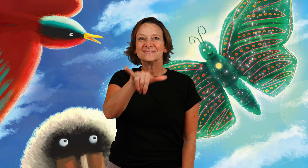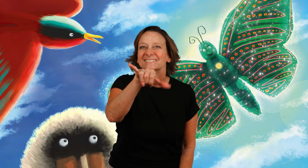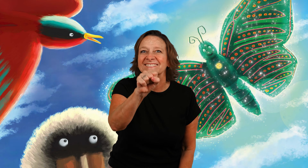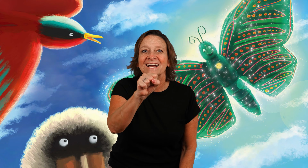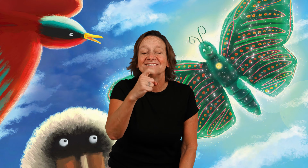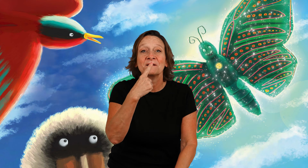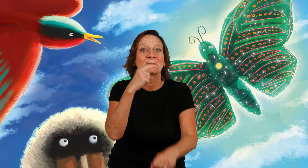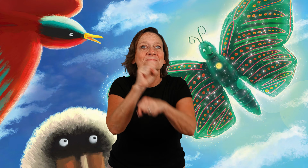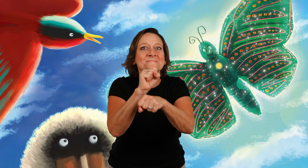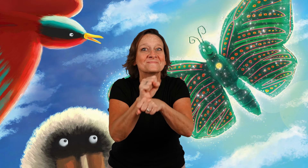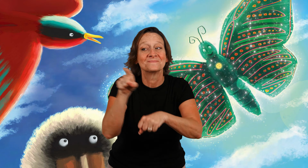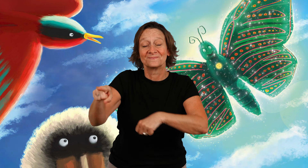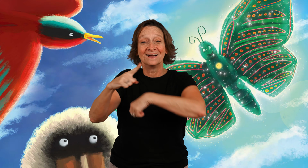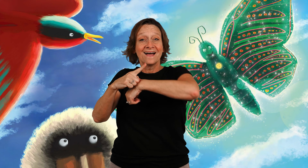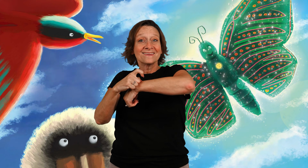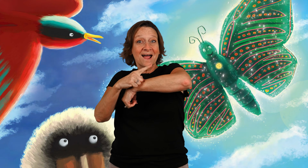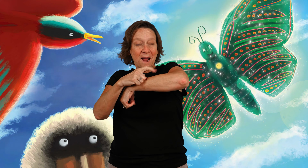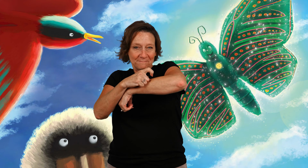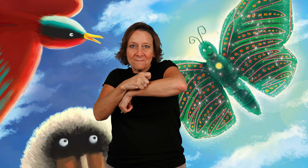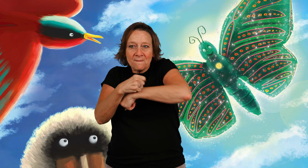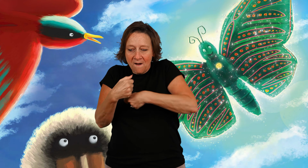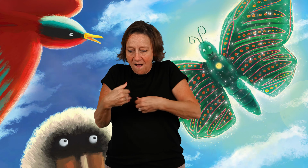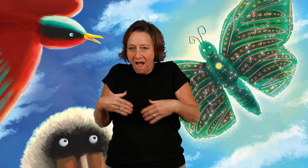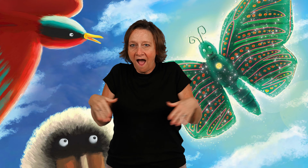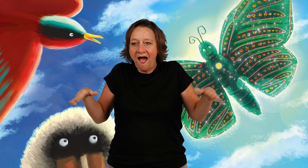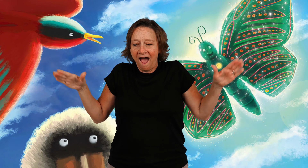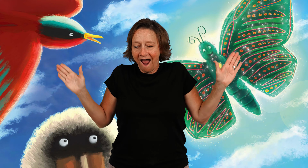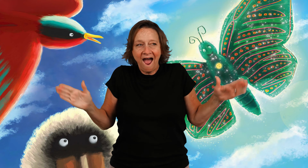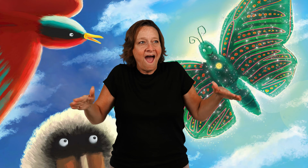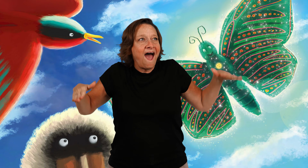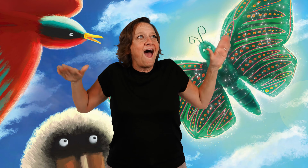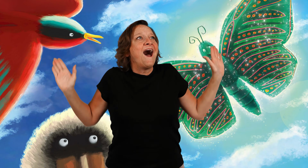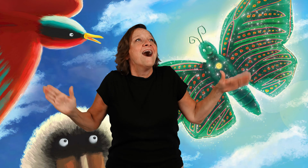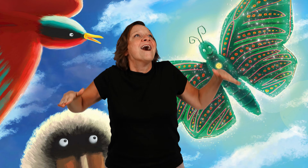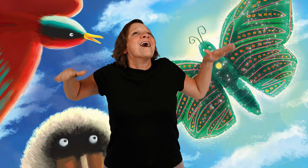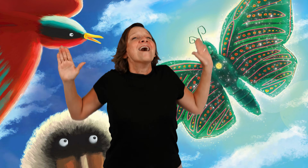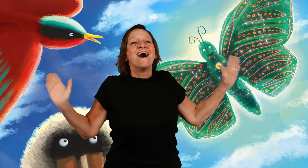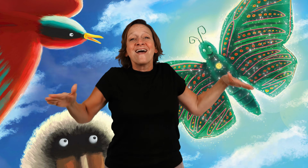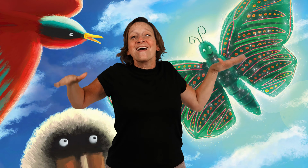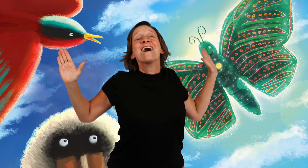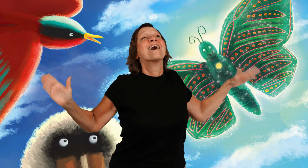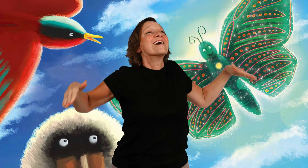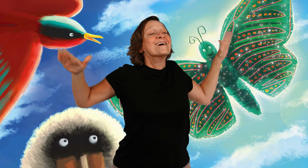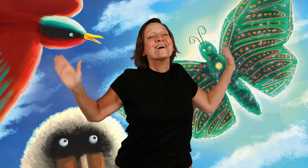Yes! Caterpillar grew wings!